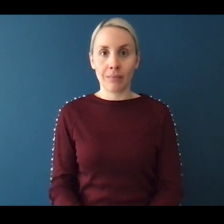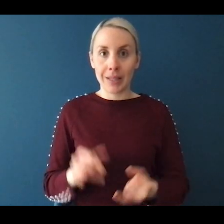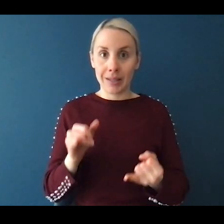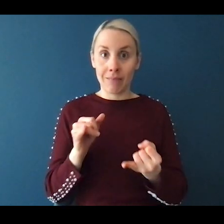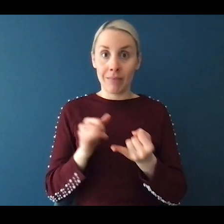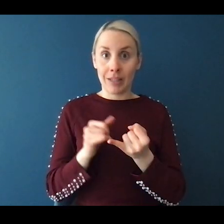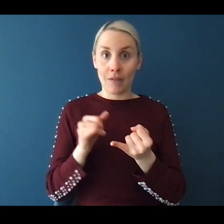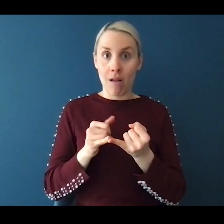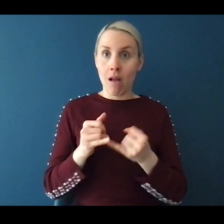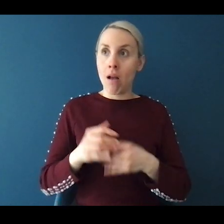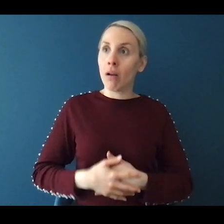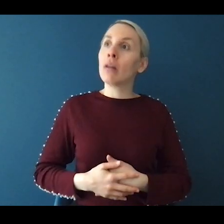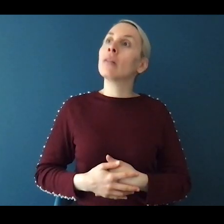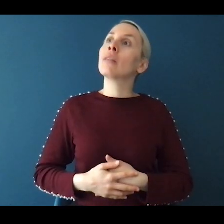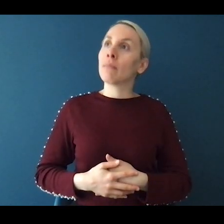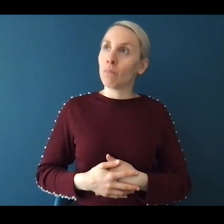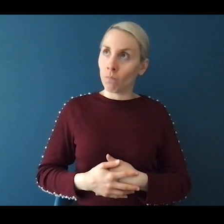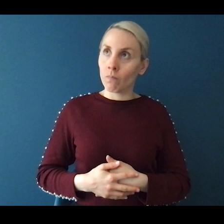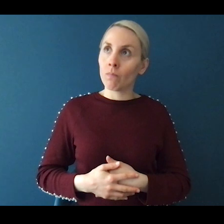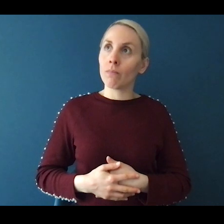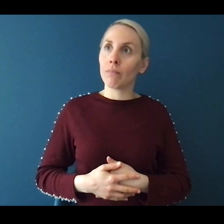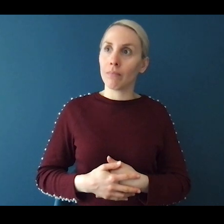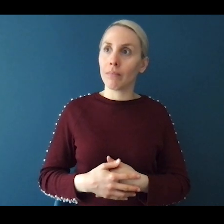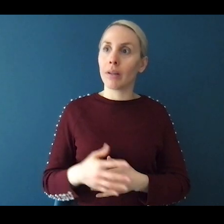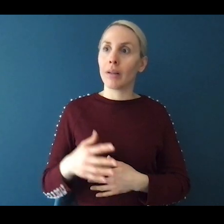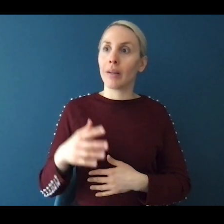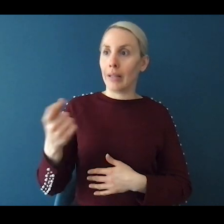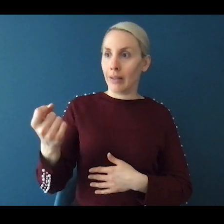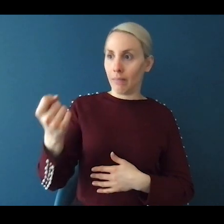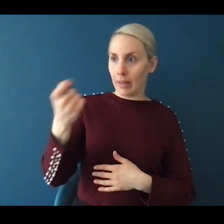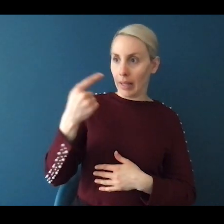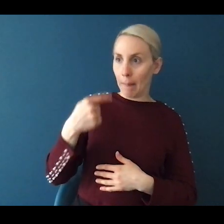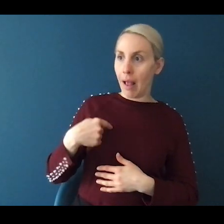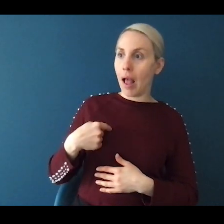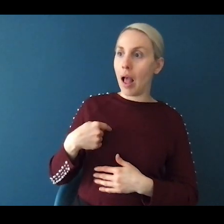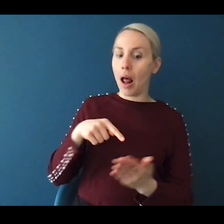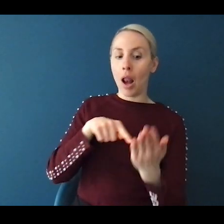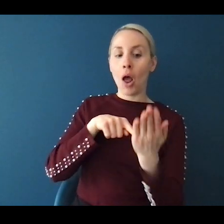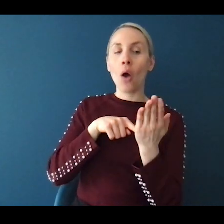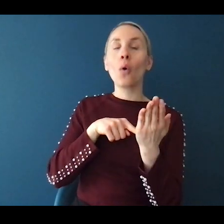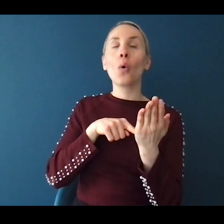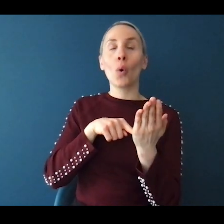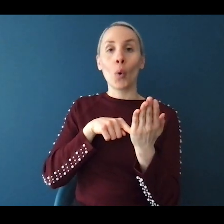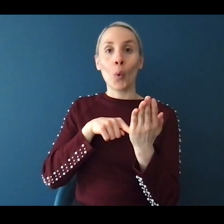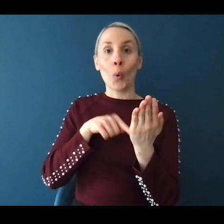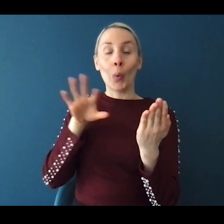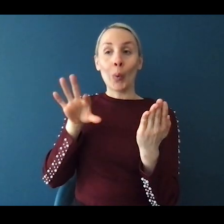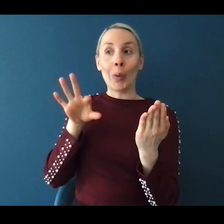the interview um having received an email and knowing that a few people are being selected